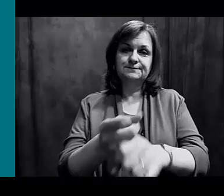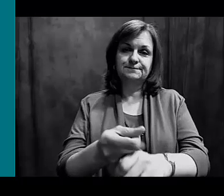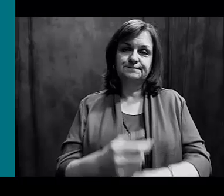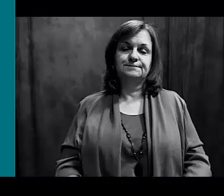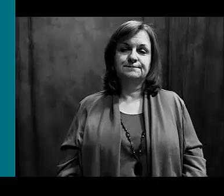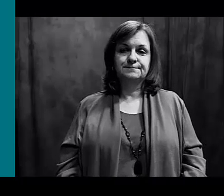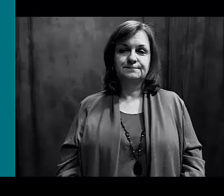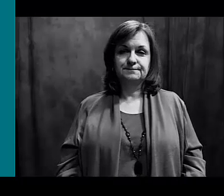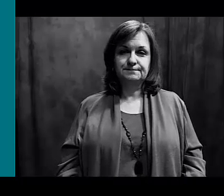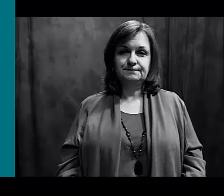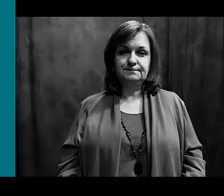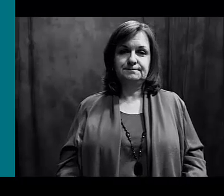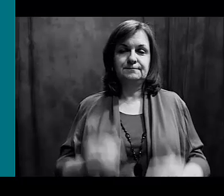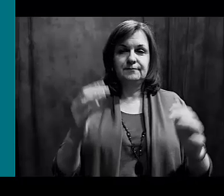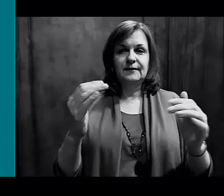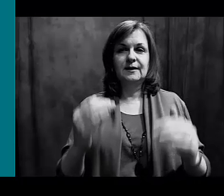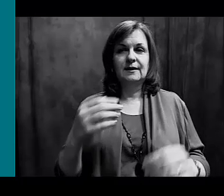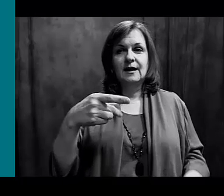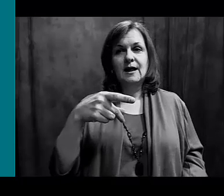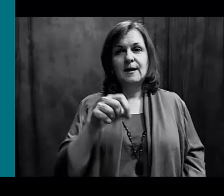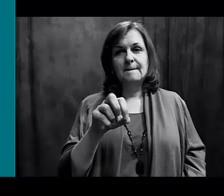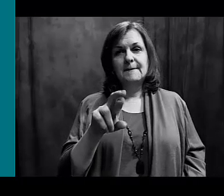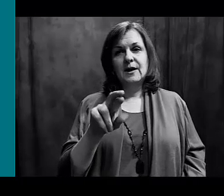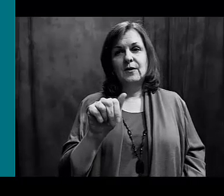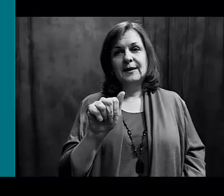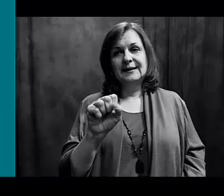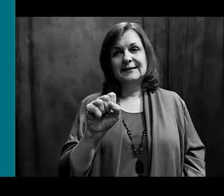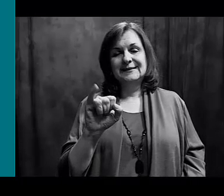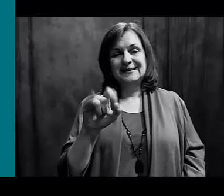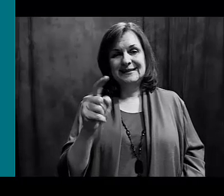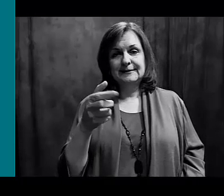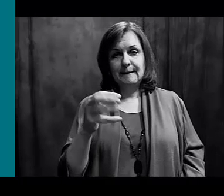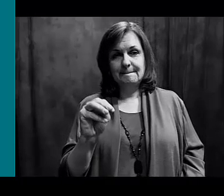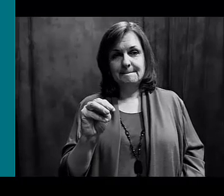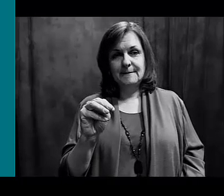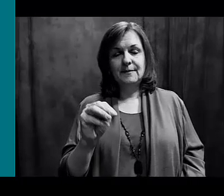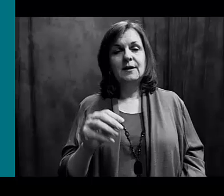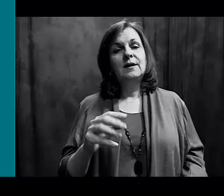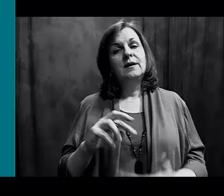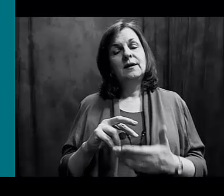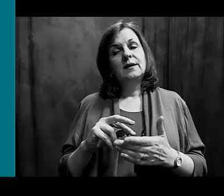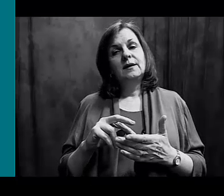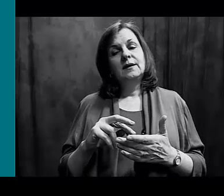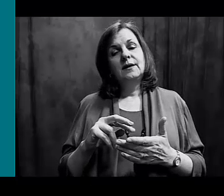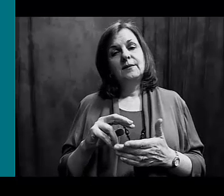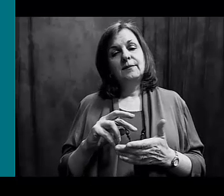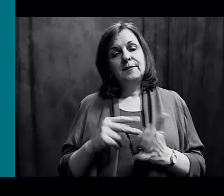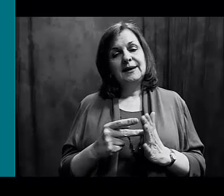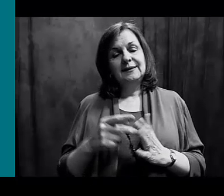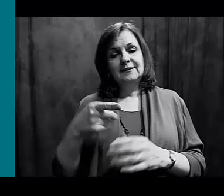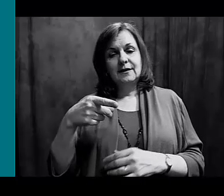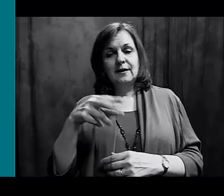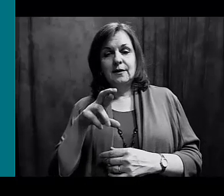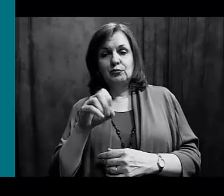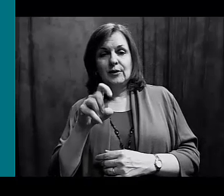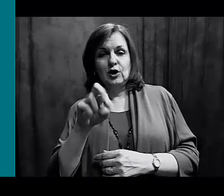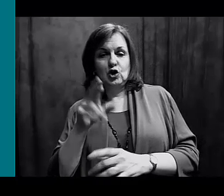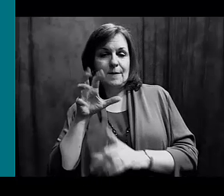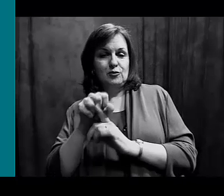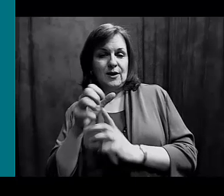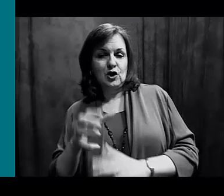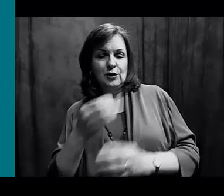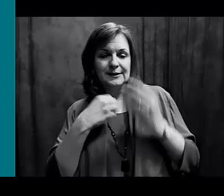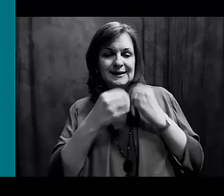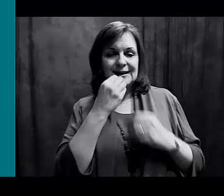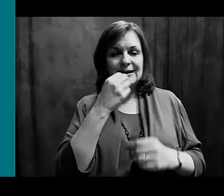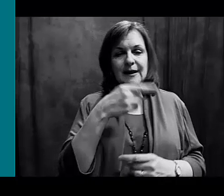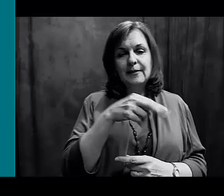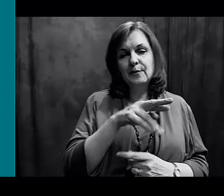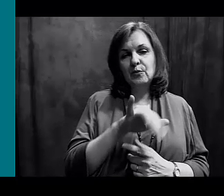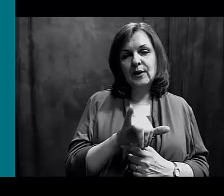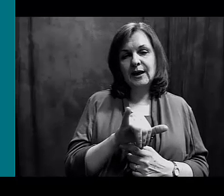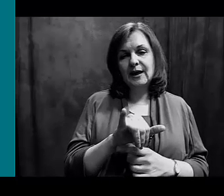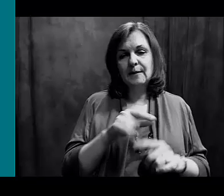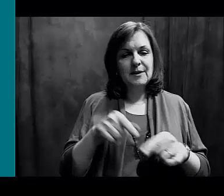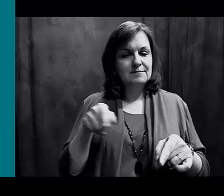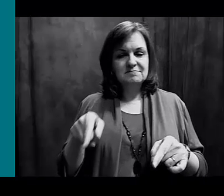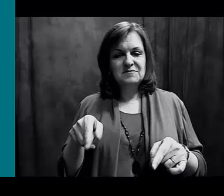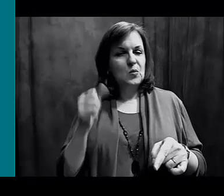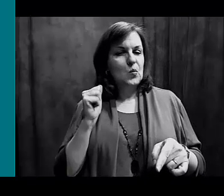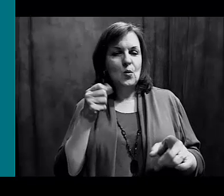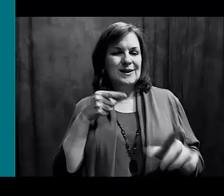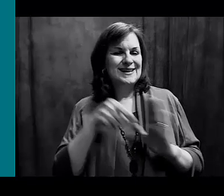now when we look at parasitism though we talk about the idea that this predator is feeding on the prey but it likely is not going to